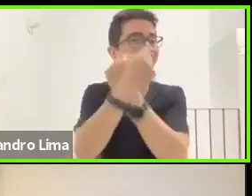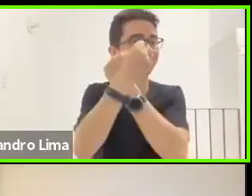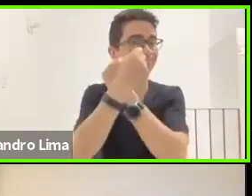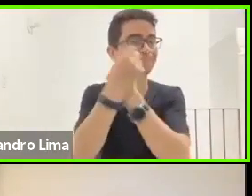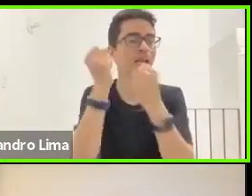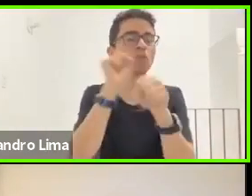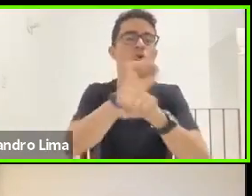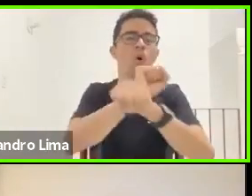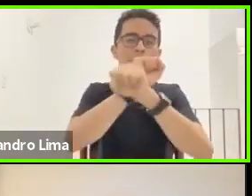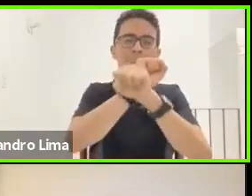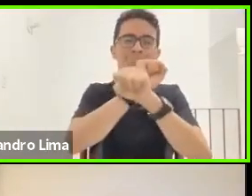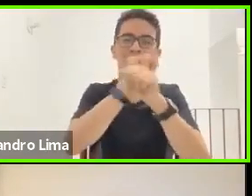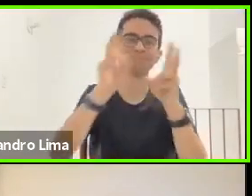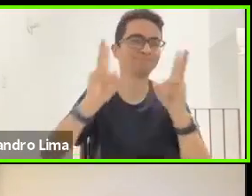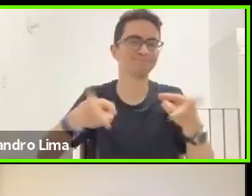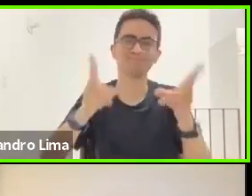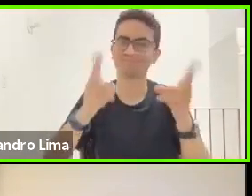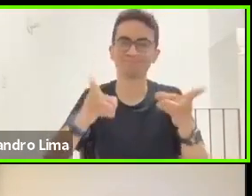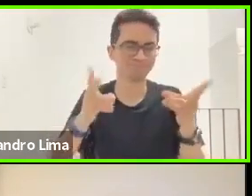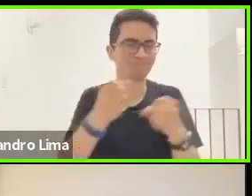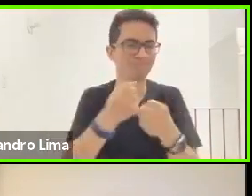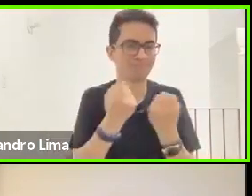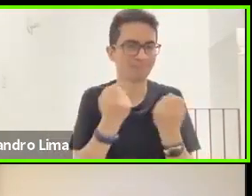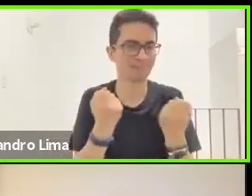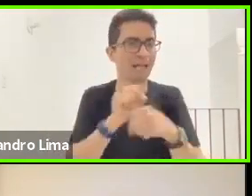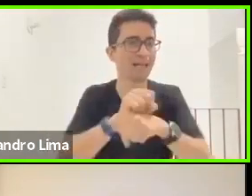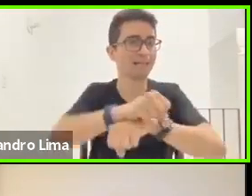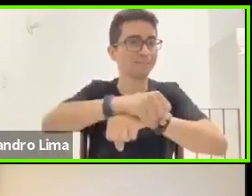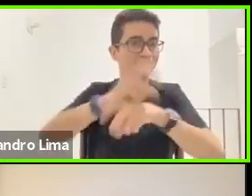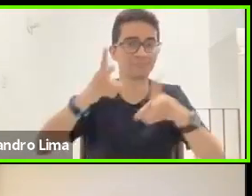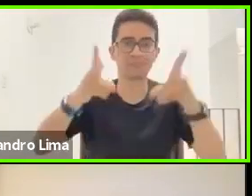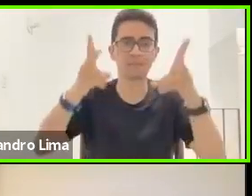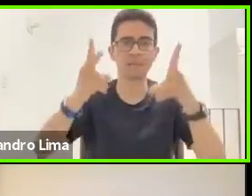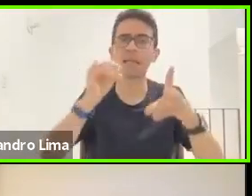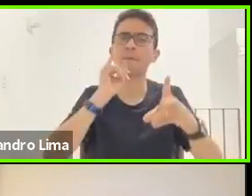never about slavery.